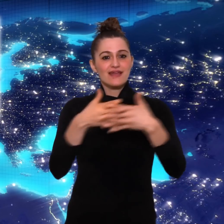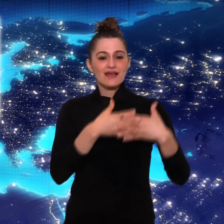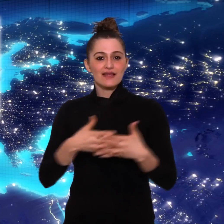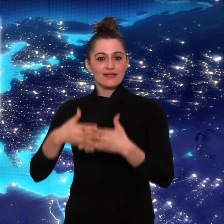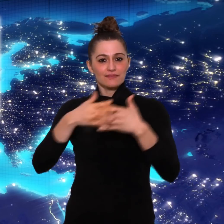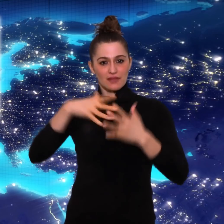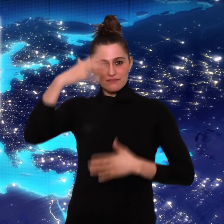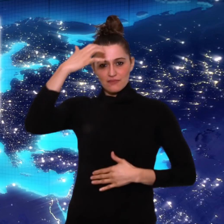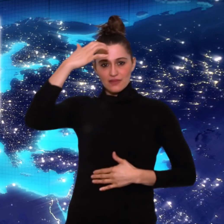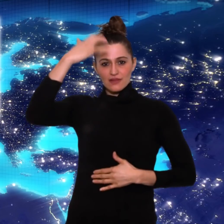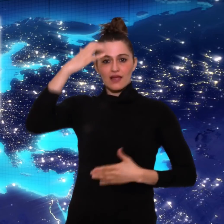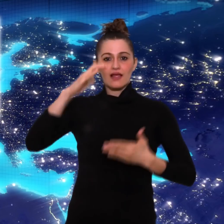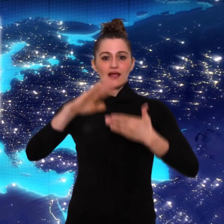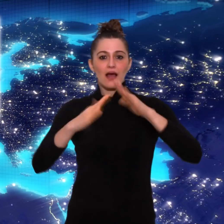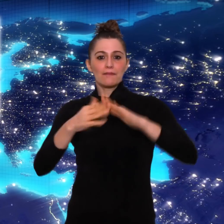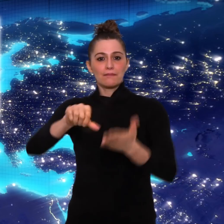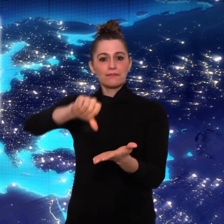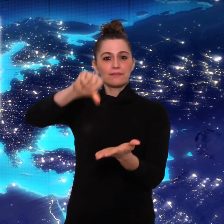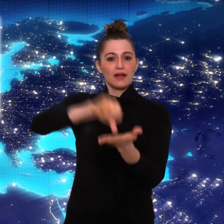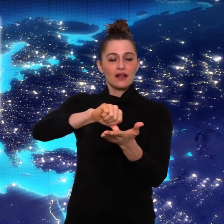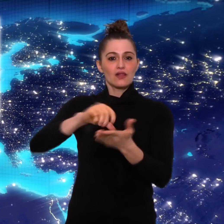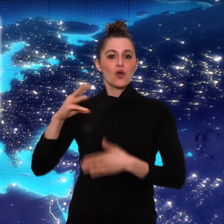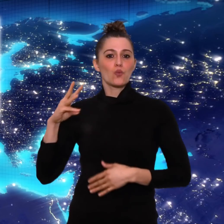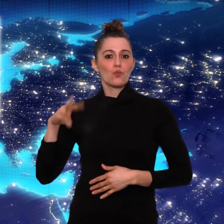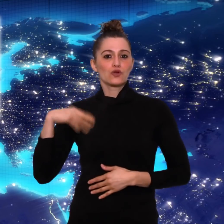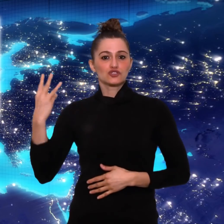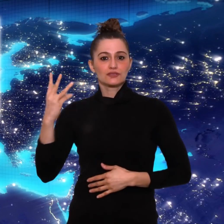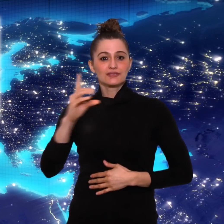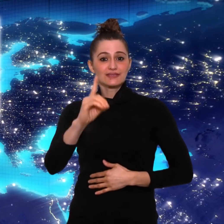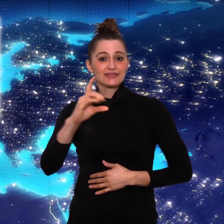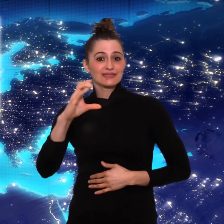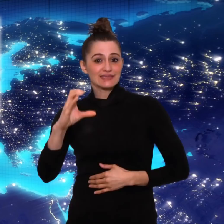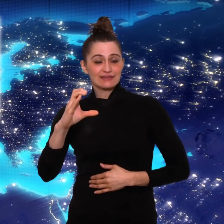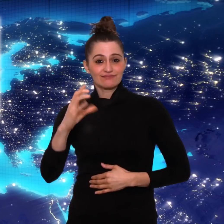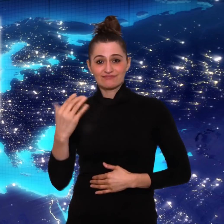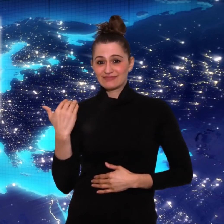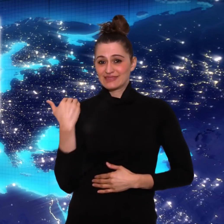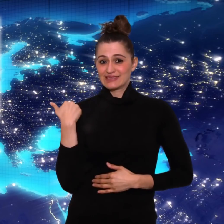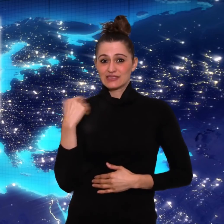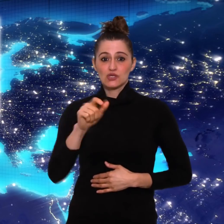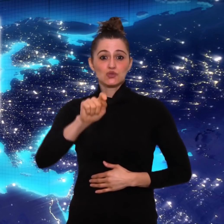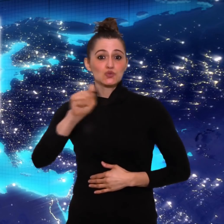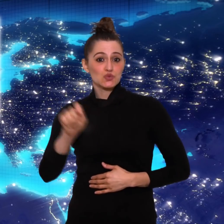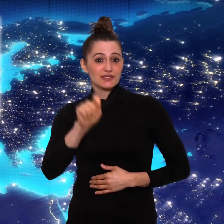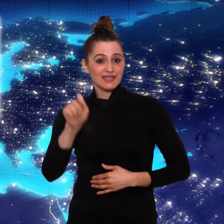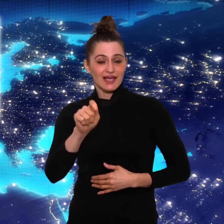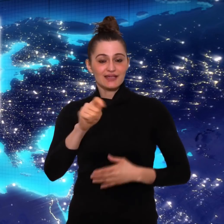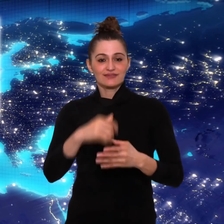the US capital city of Washington,